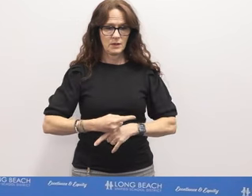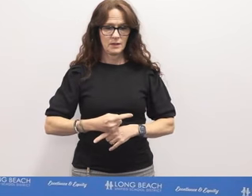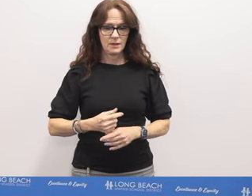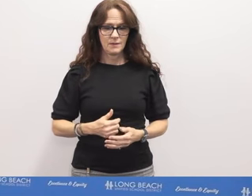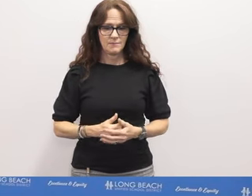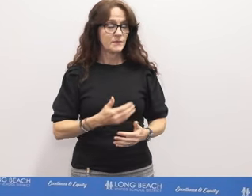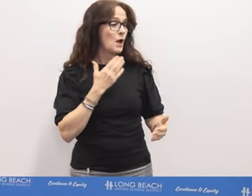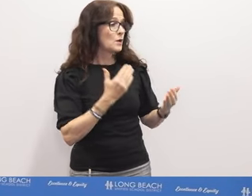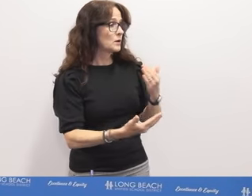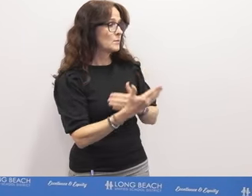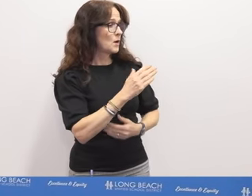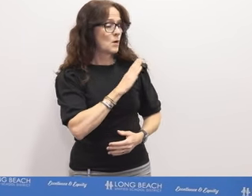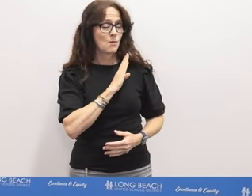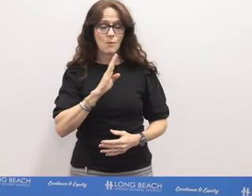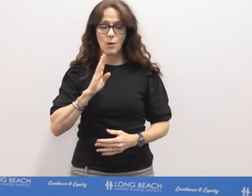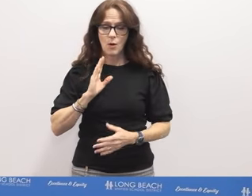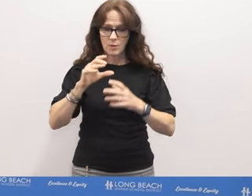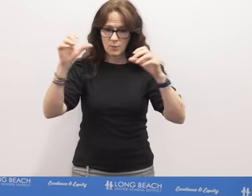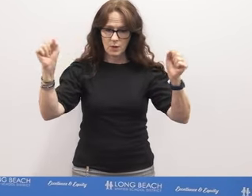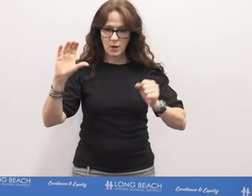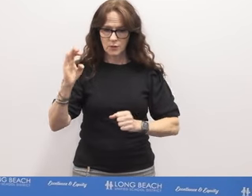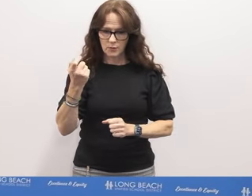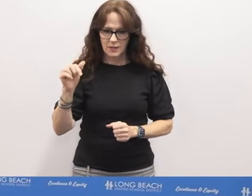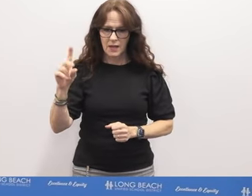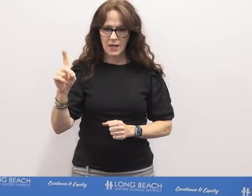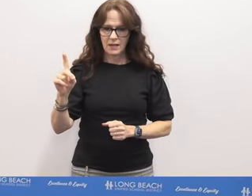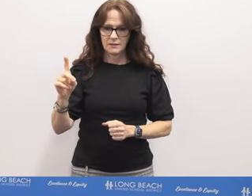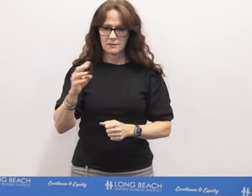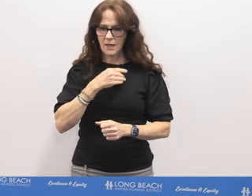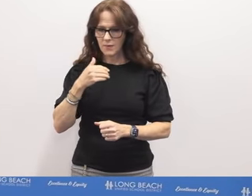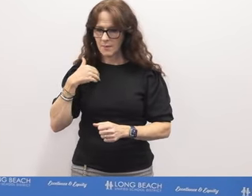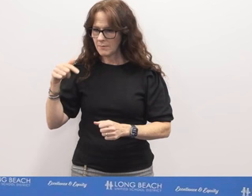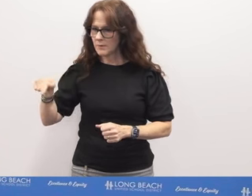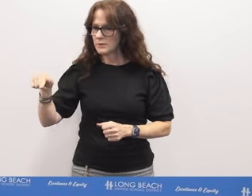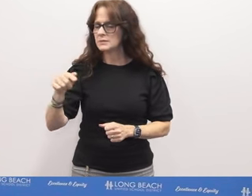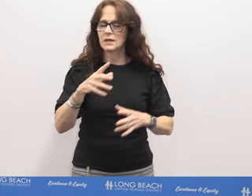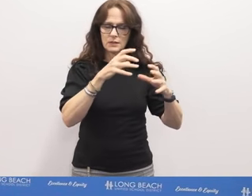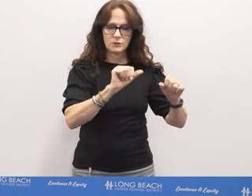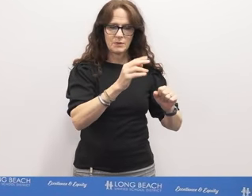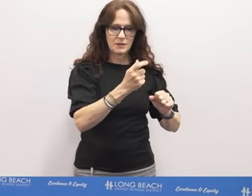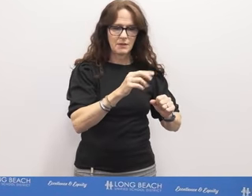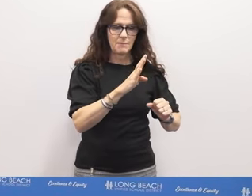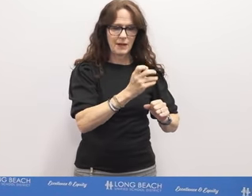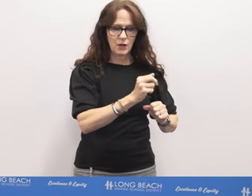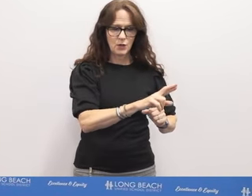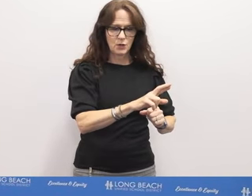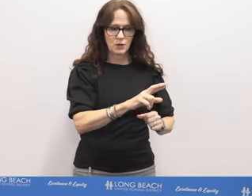[Veronica Madrigal] Good morning, Board President Craighead, Board Members Superintendent Baker and senior staff,